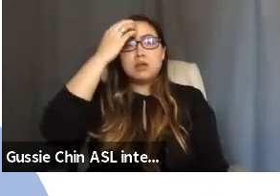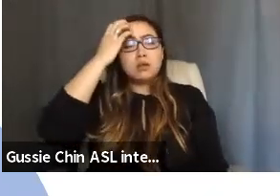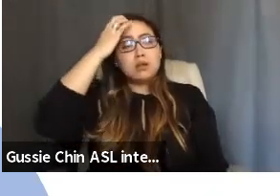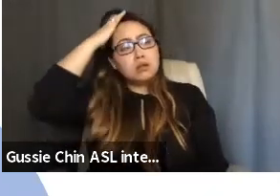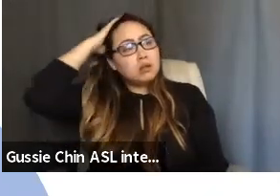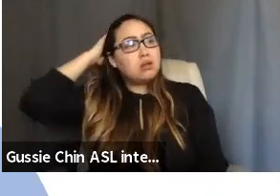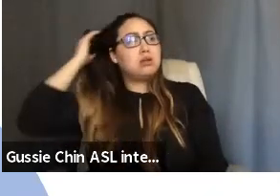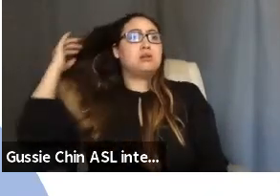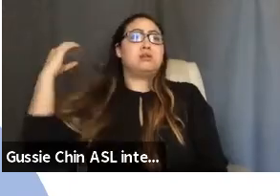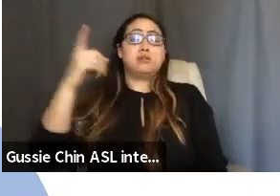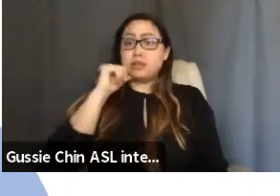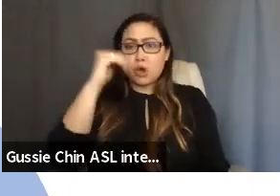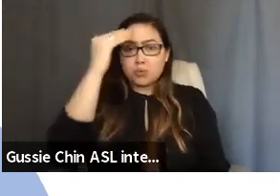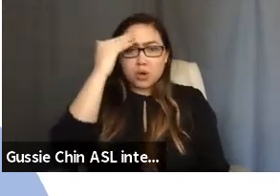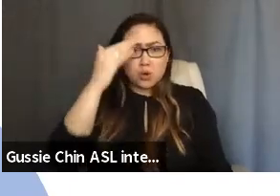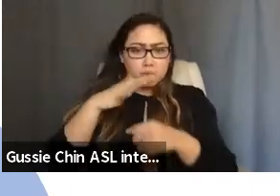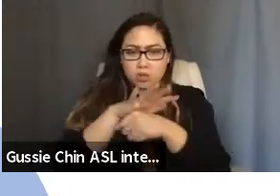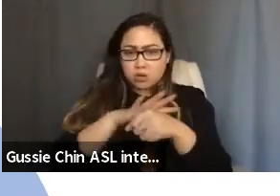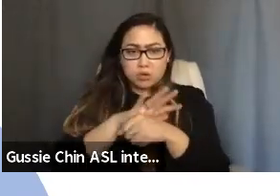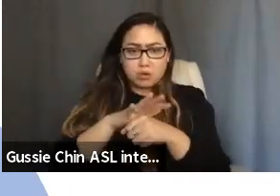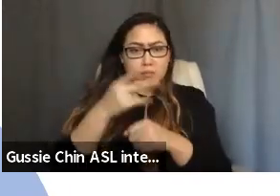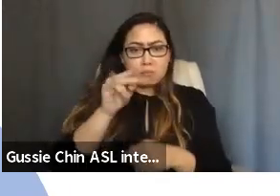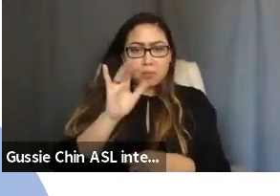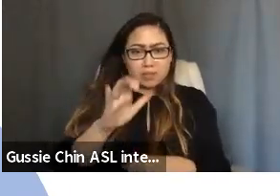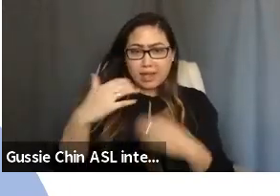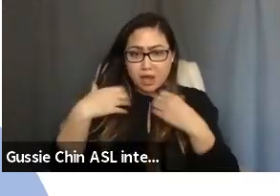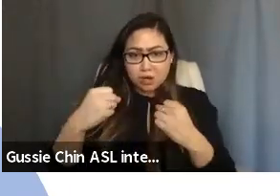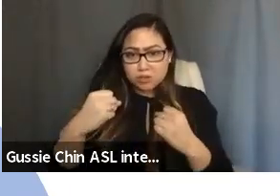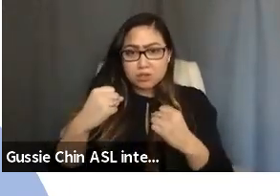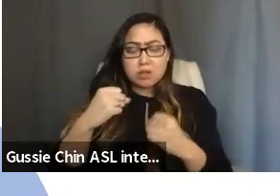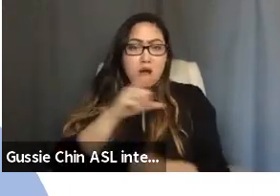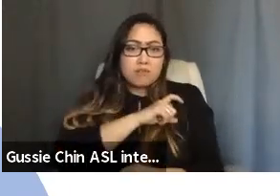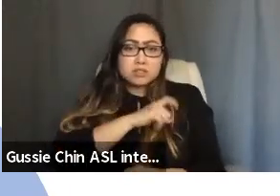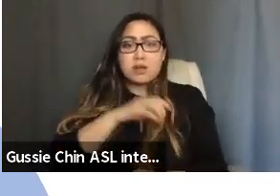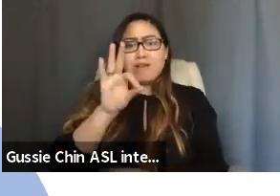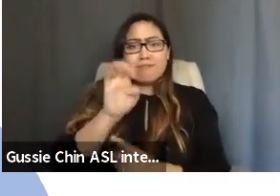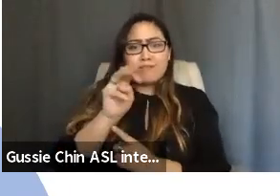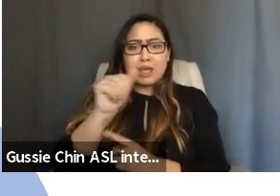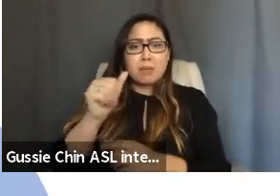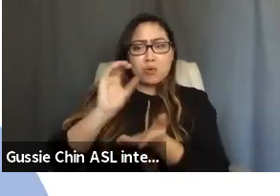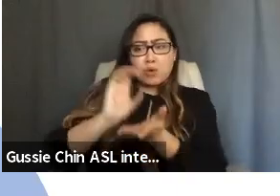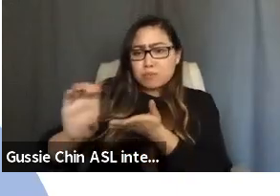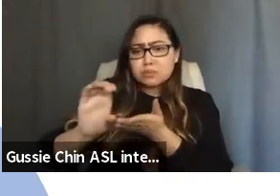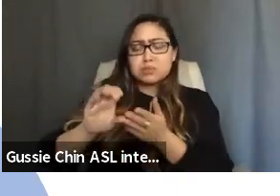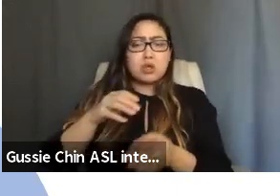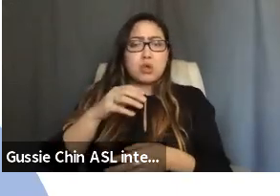nolo call public health partners, let alone FEMA reimbursement or resource request processes. The